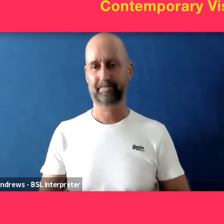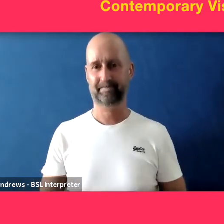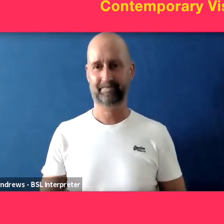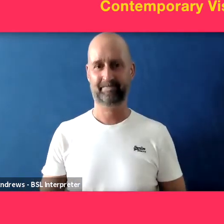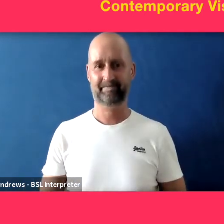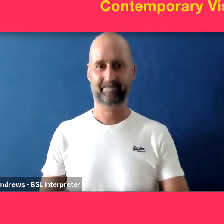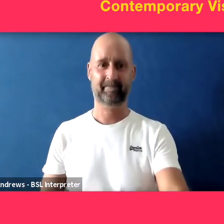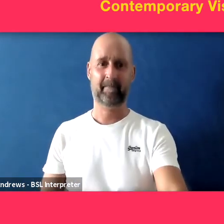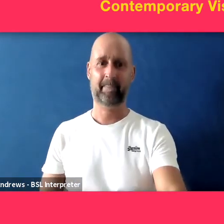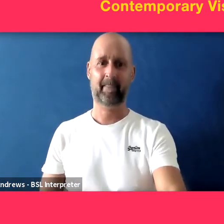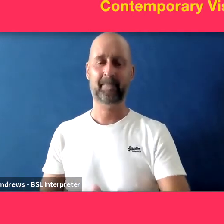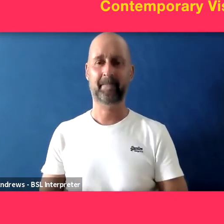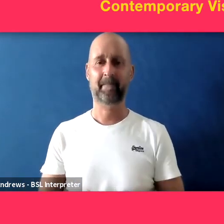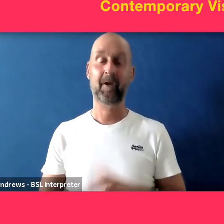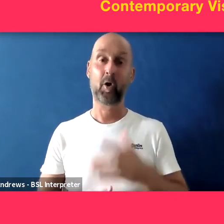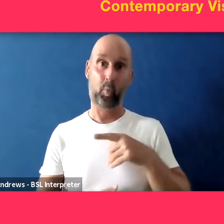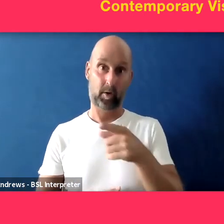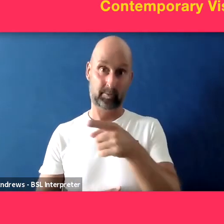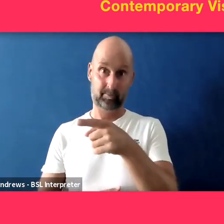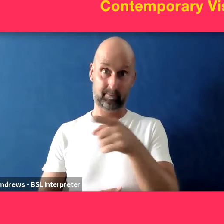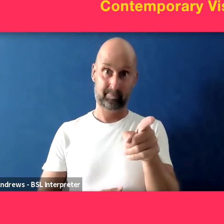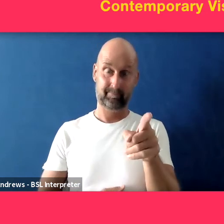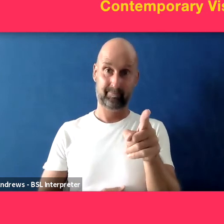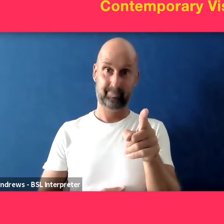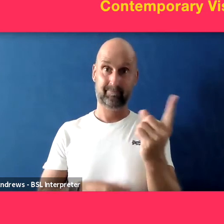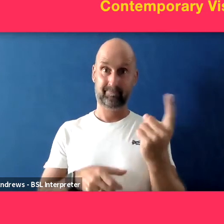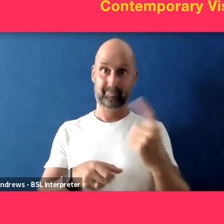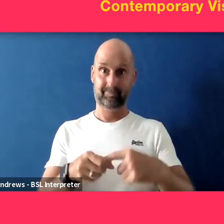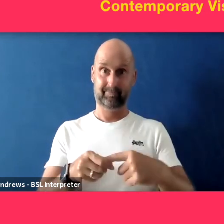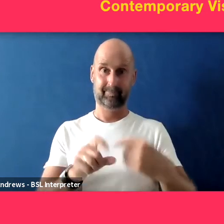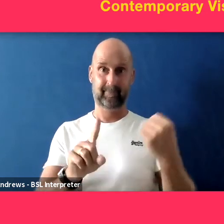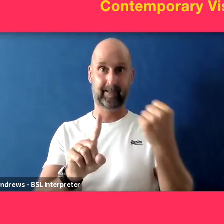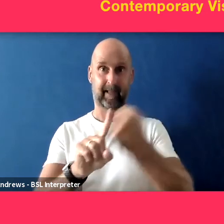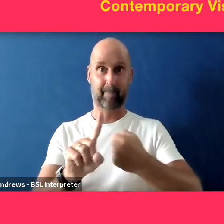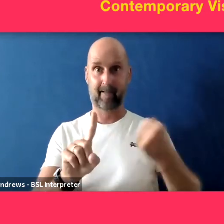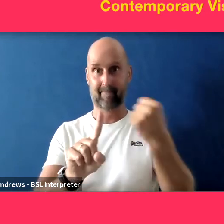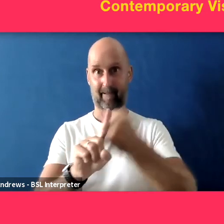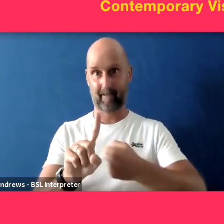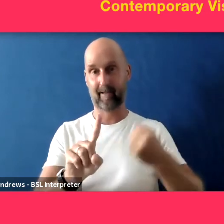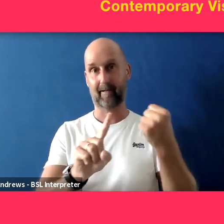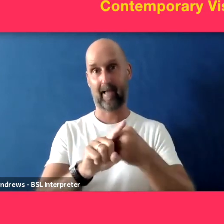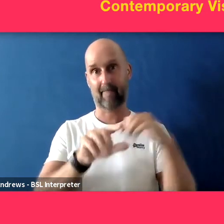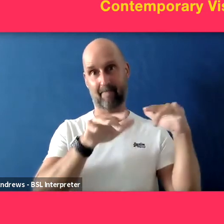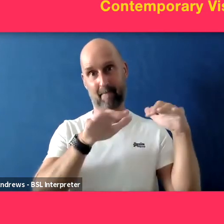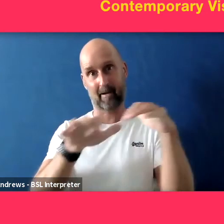We really want you all to get on board with this campaign. We want you to post a picture